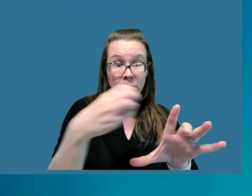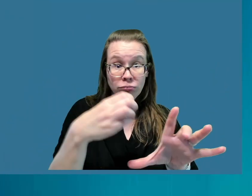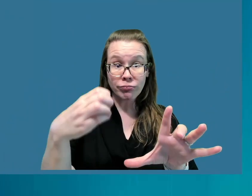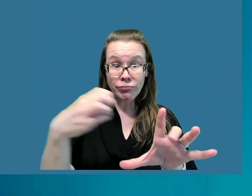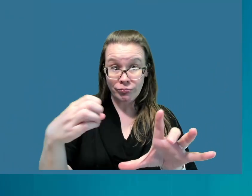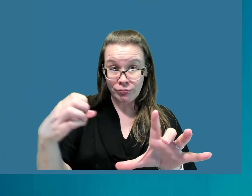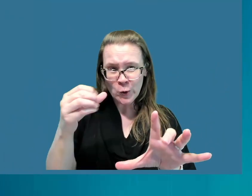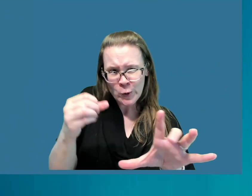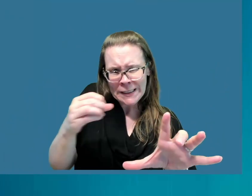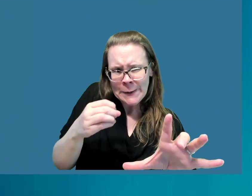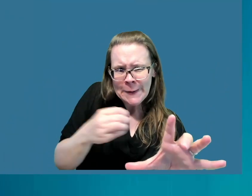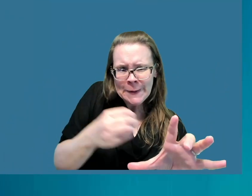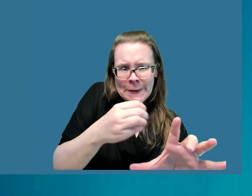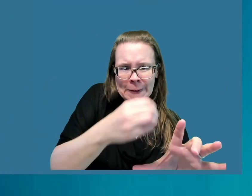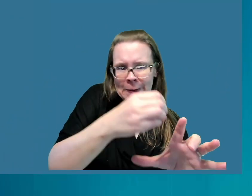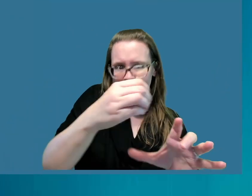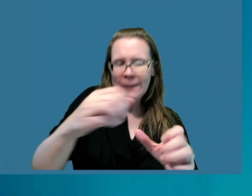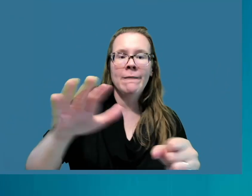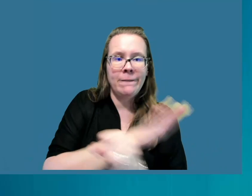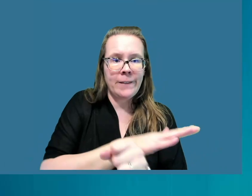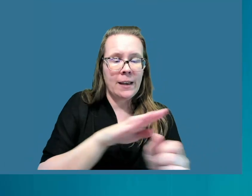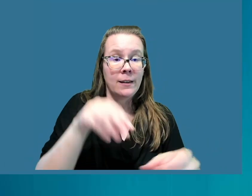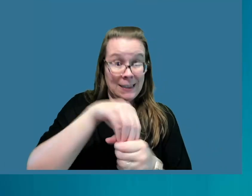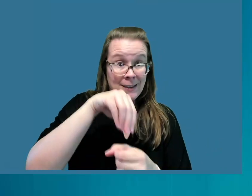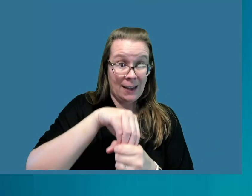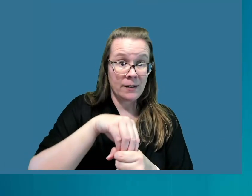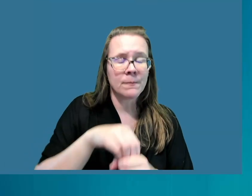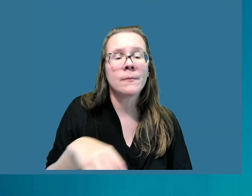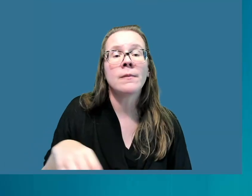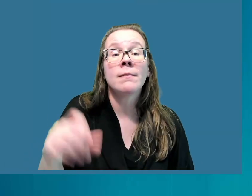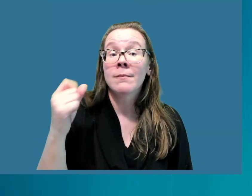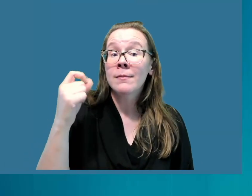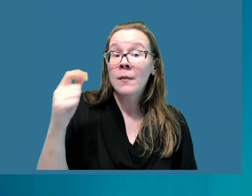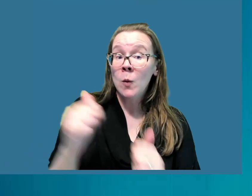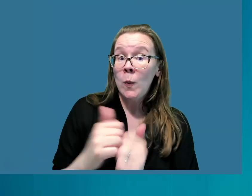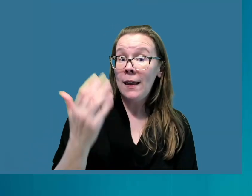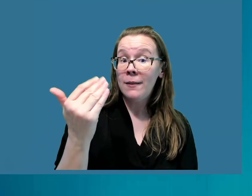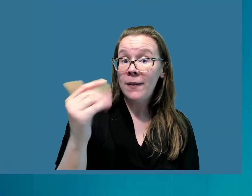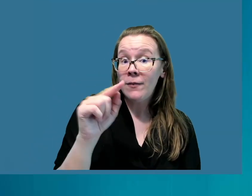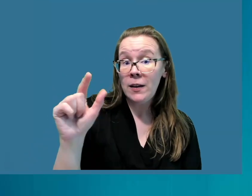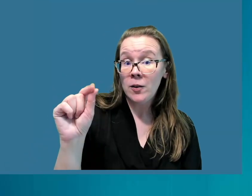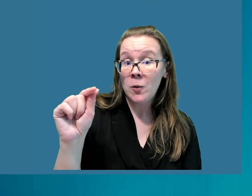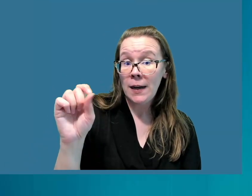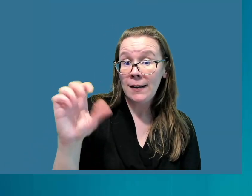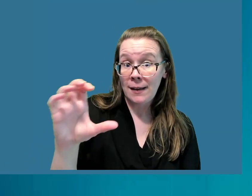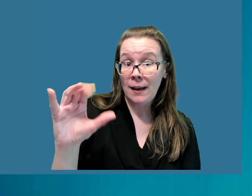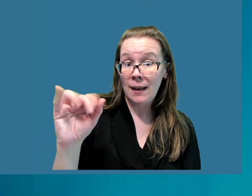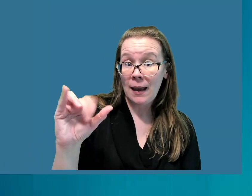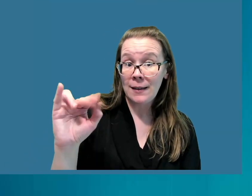and then fill it, kind of using a circular motion, um, to cover the inside smoothly.